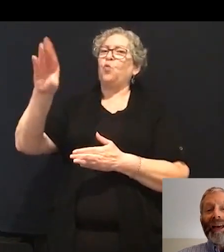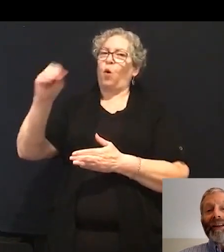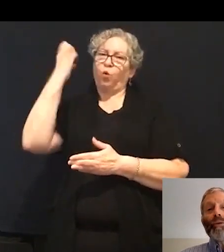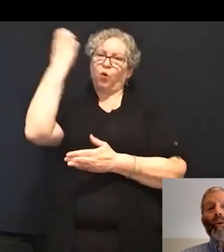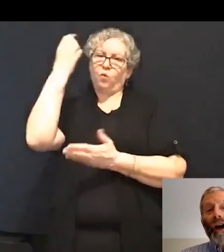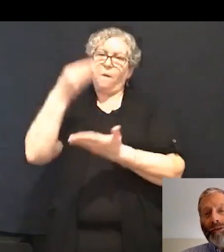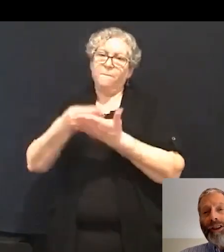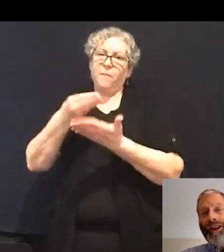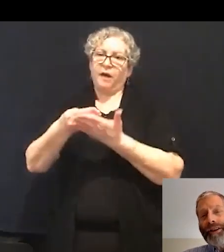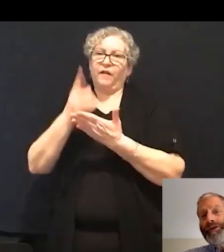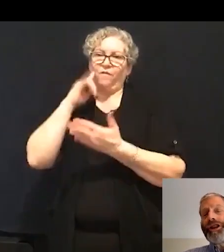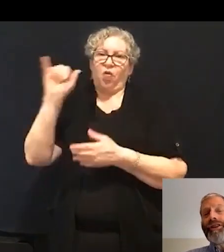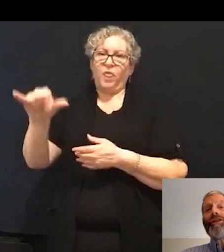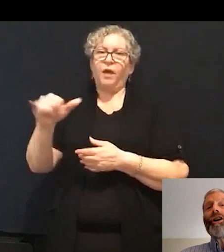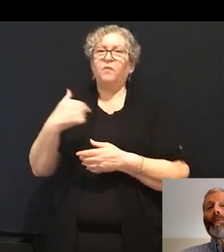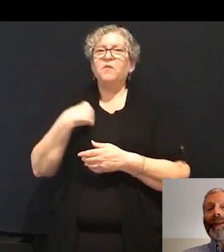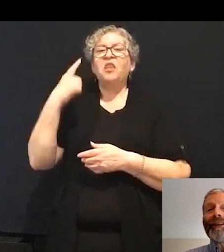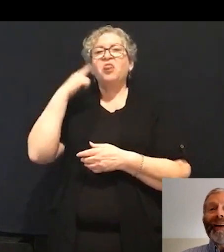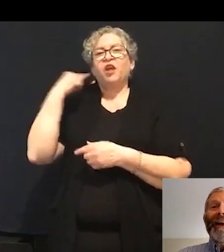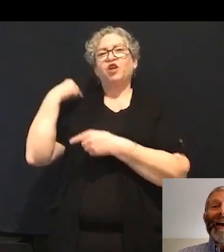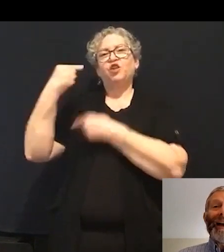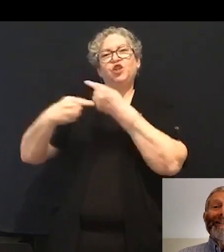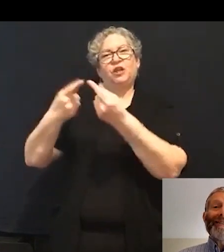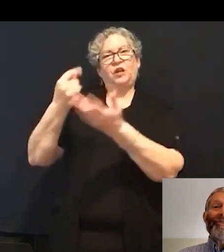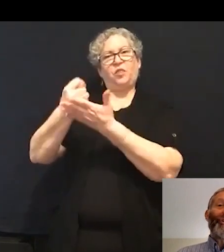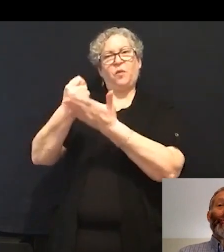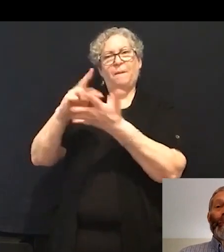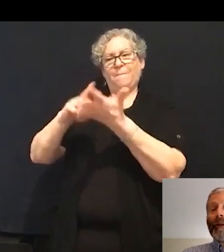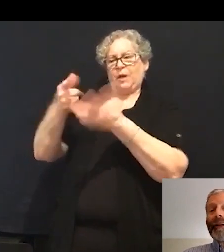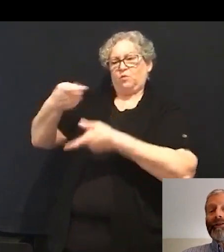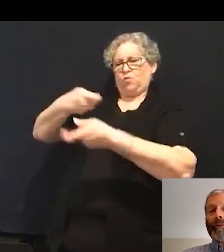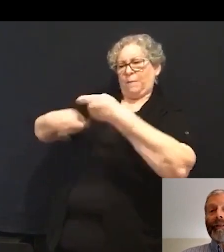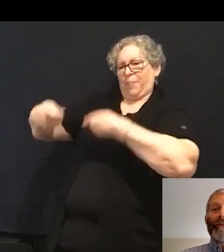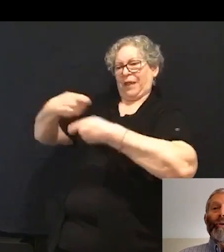And we often think of gene therapy as gene replacement--